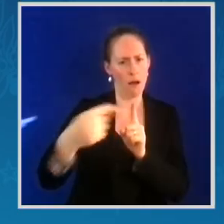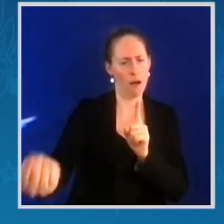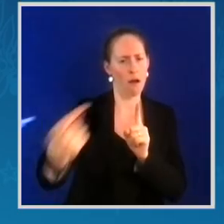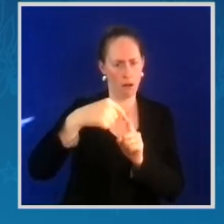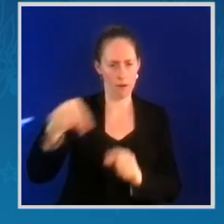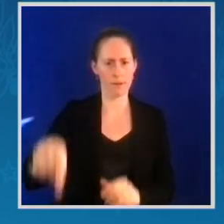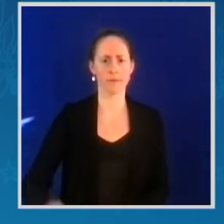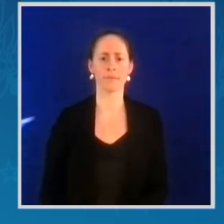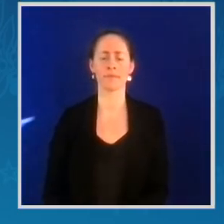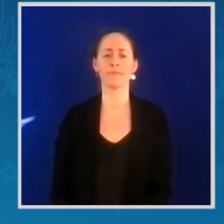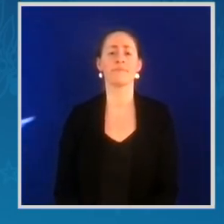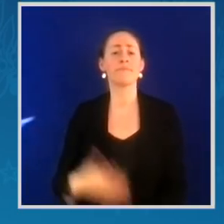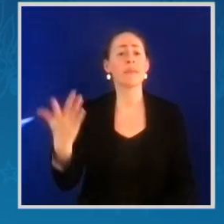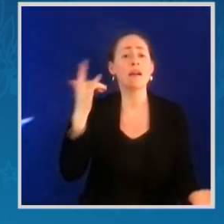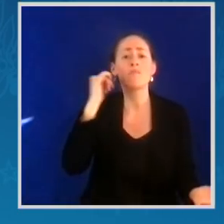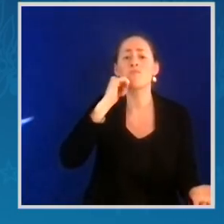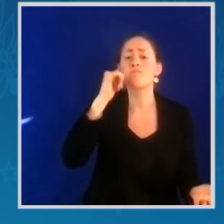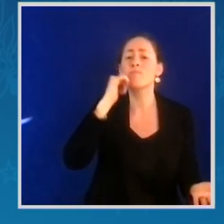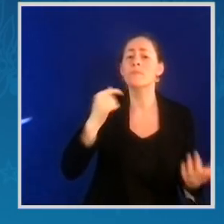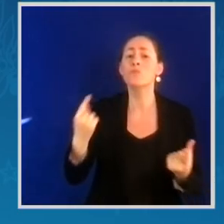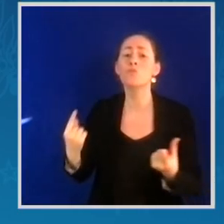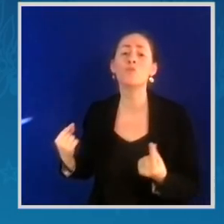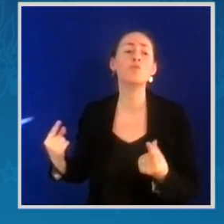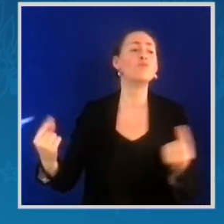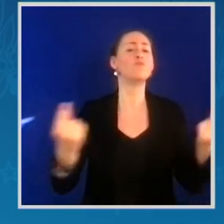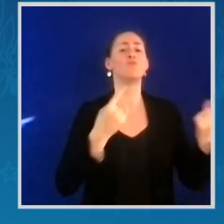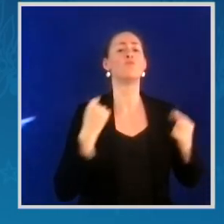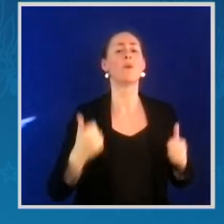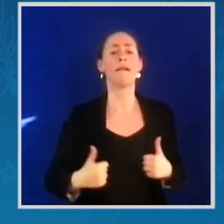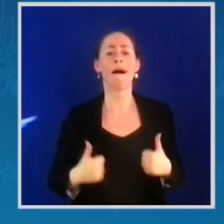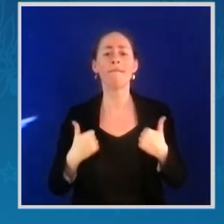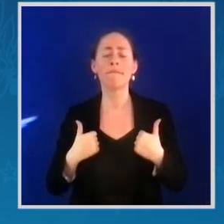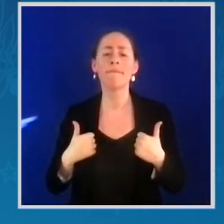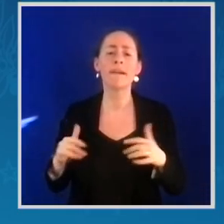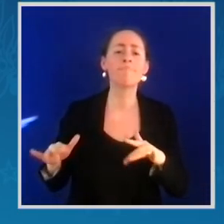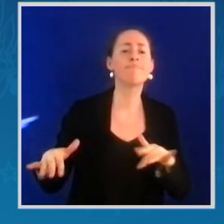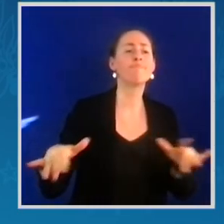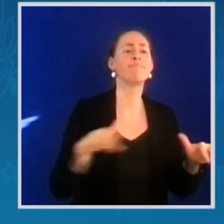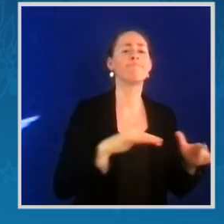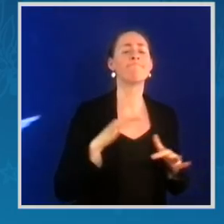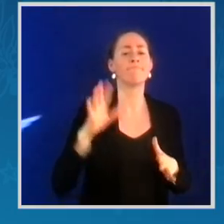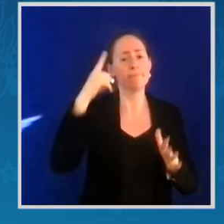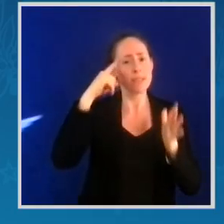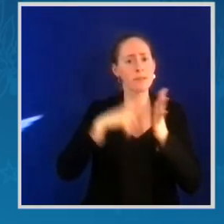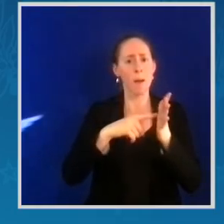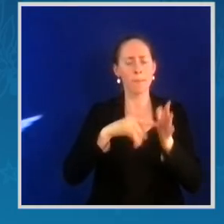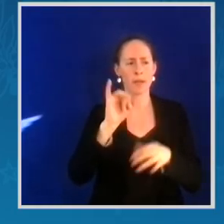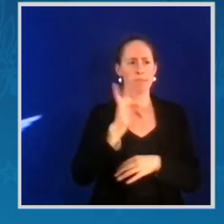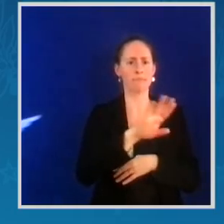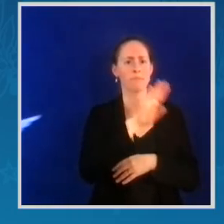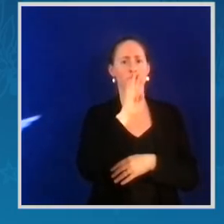if you want to deal with the effects of a problem, then you have to go to the core of what is causing it.